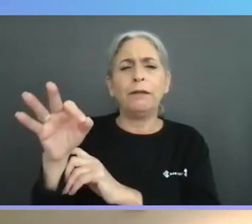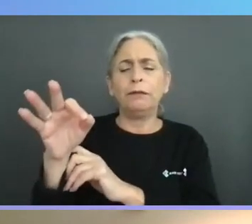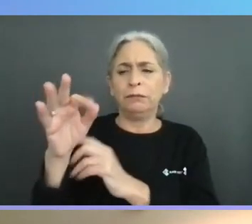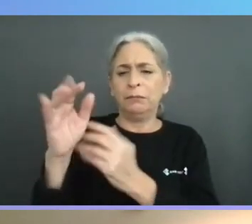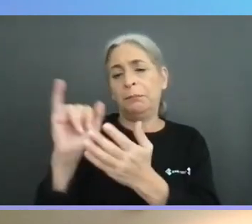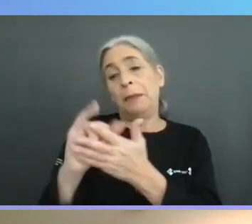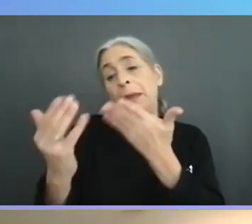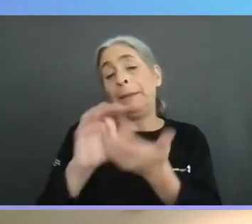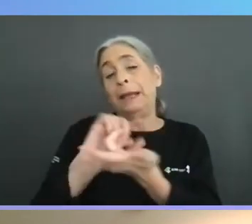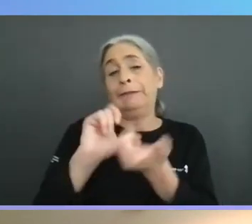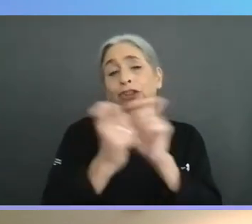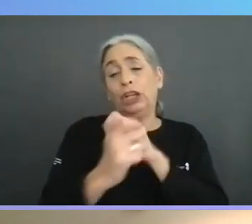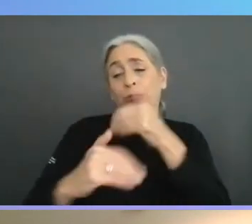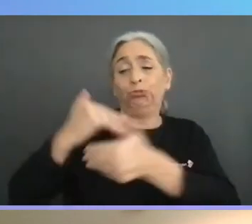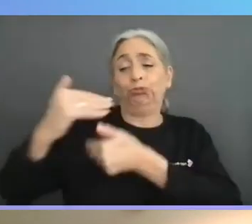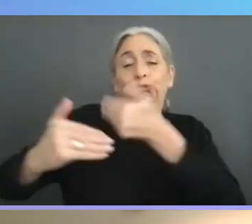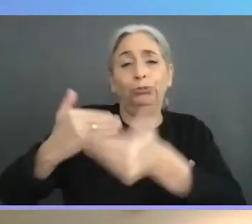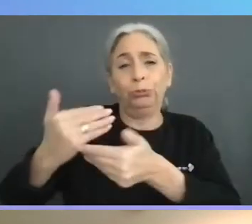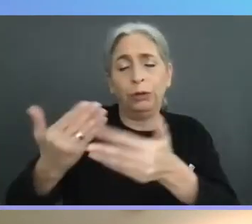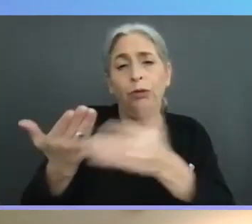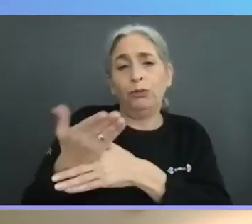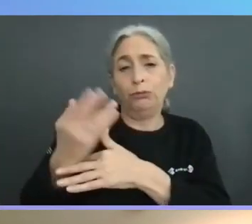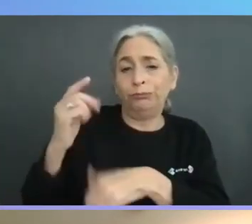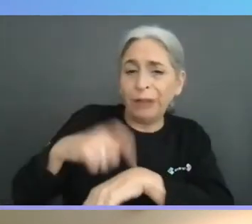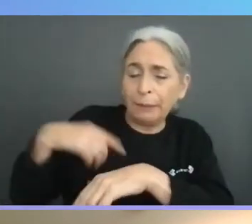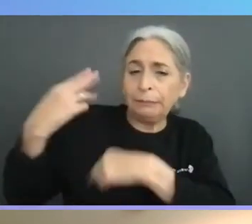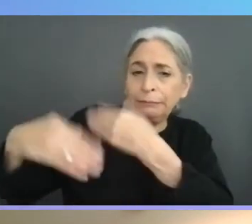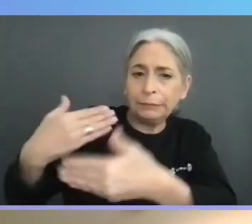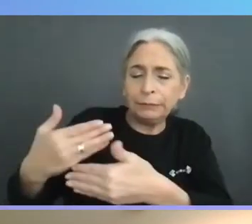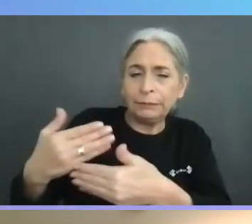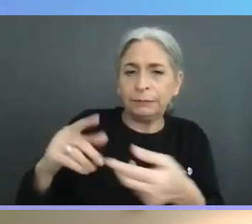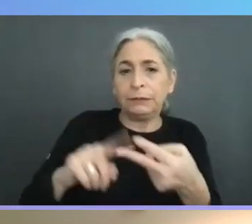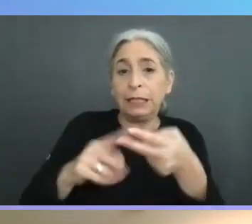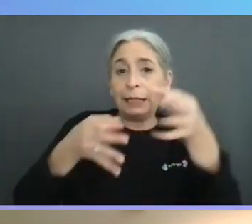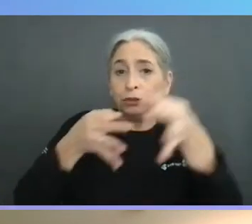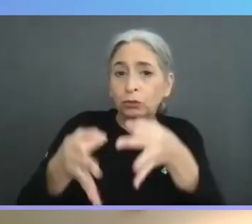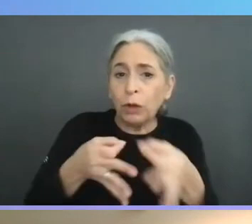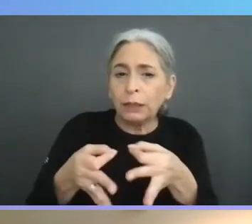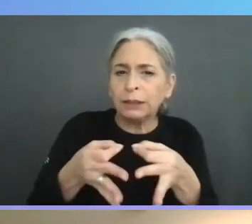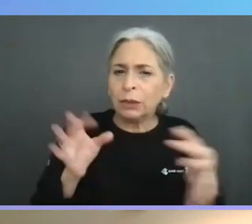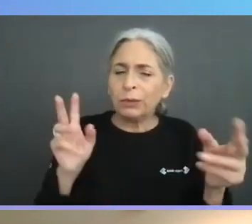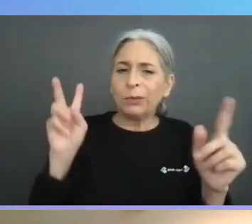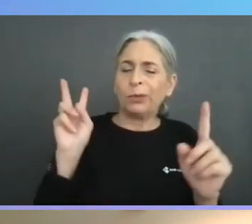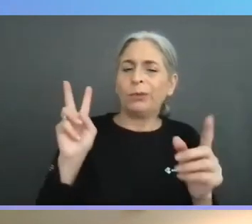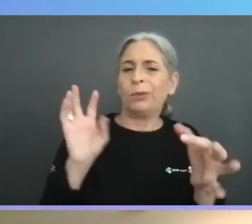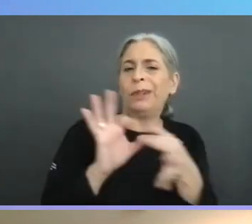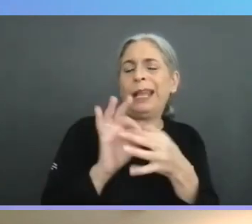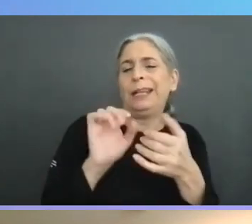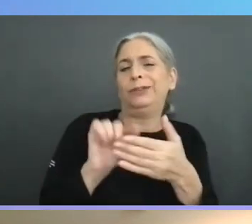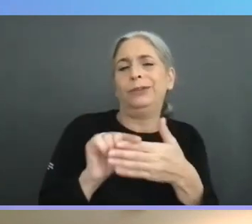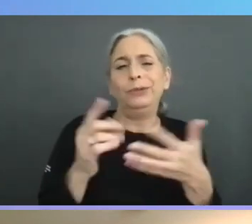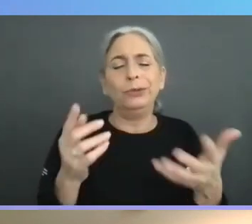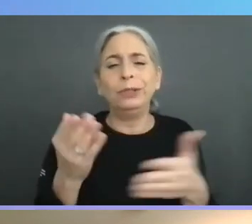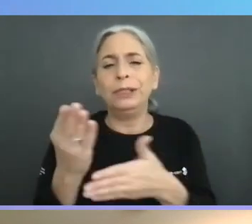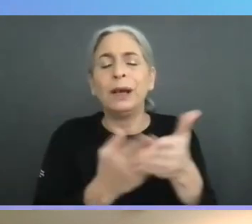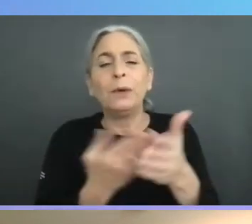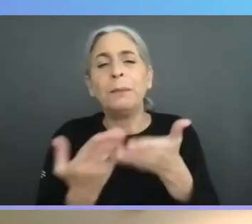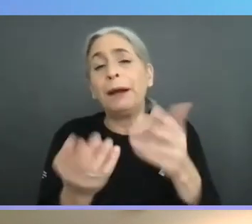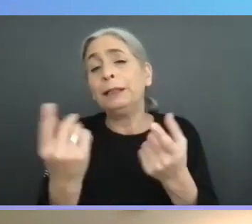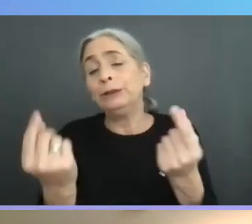instruction on uh relates to what to what someone might do